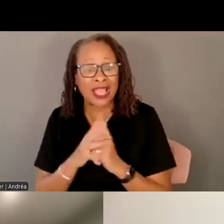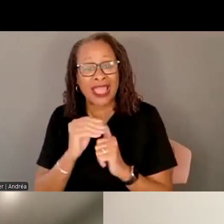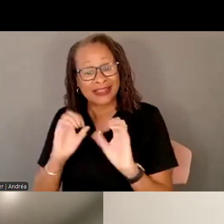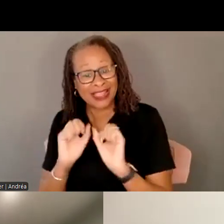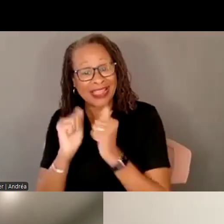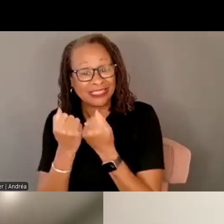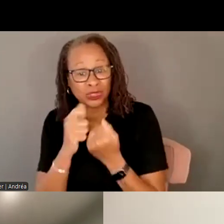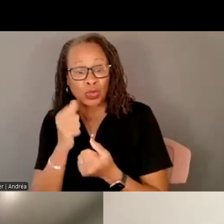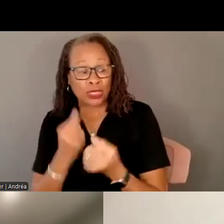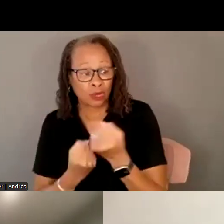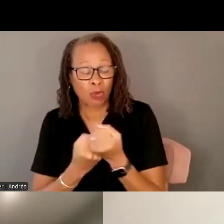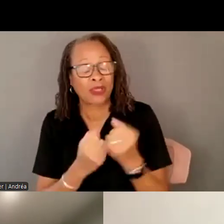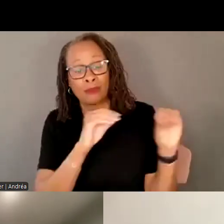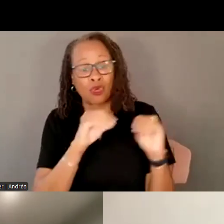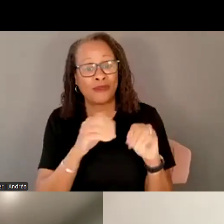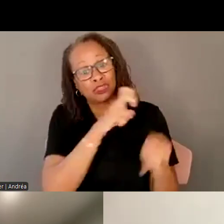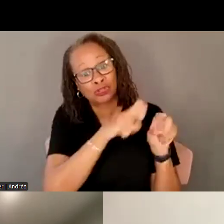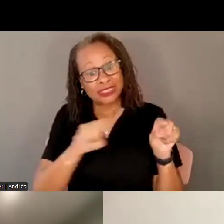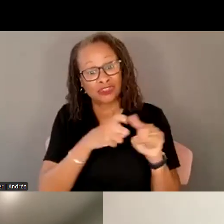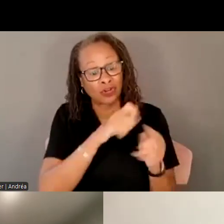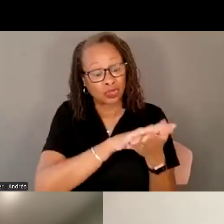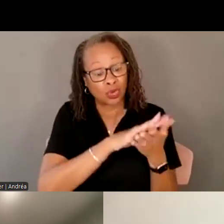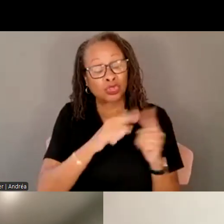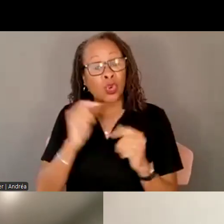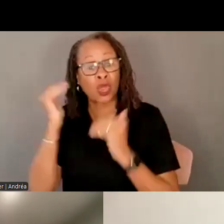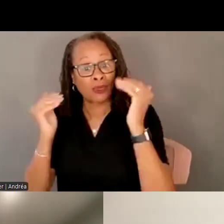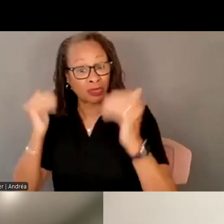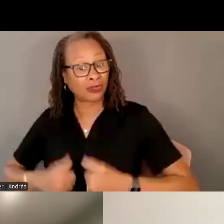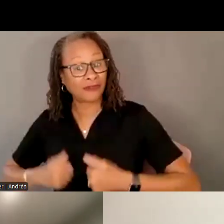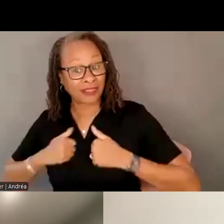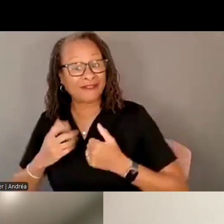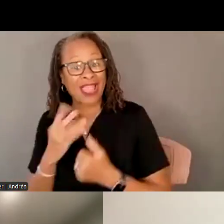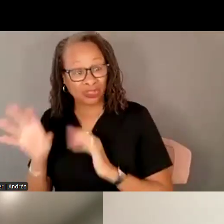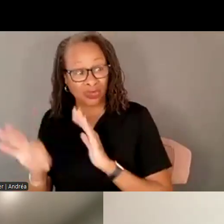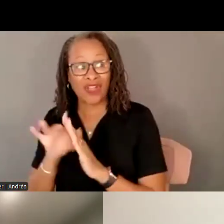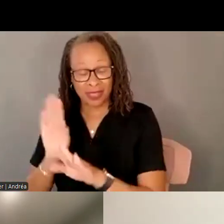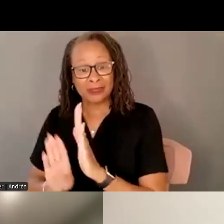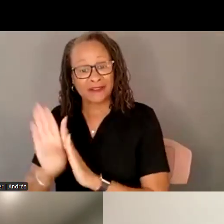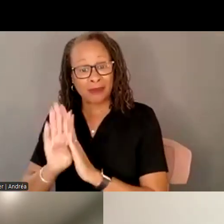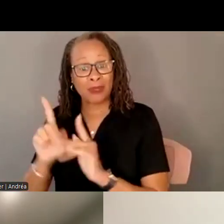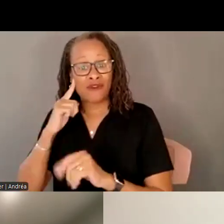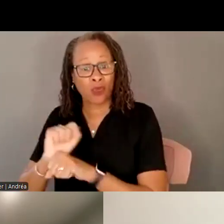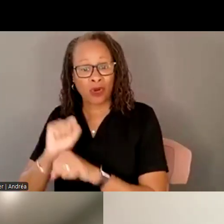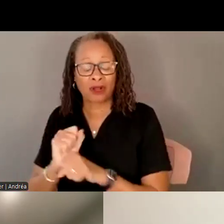that movement from school into adulthood and specifically career development and work. So really a lot of my research focuses